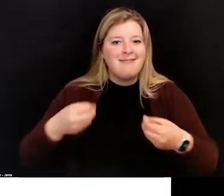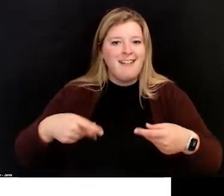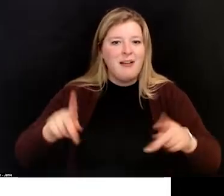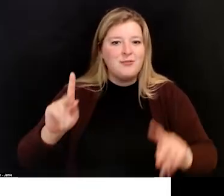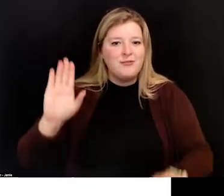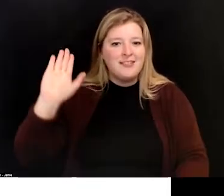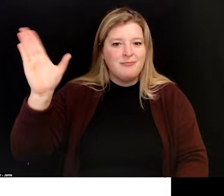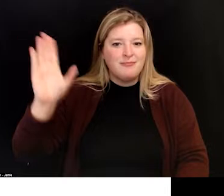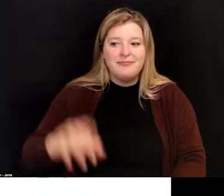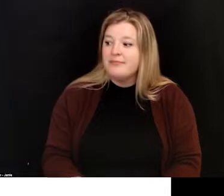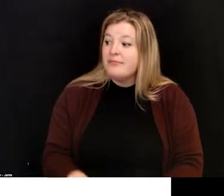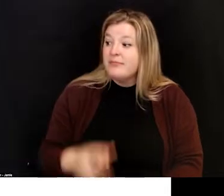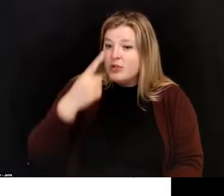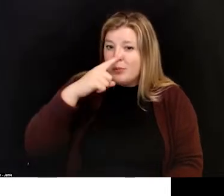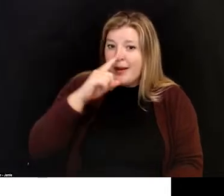Do you mind going to the next slide?